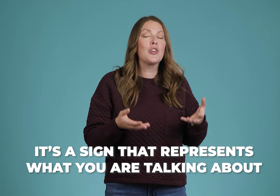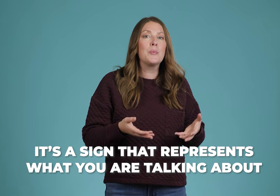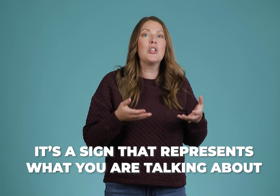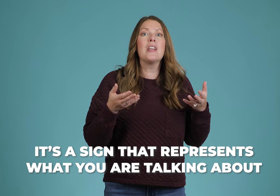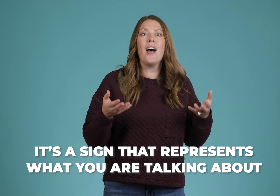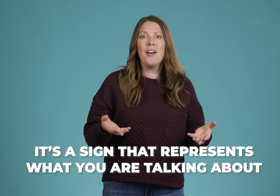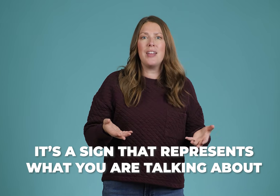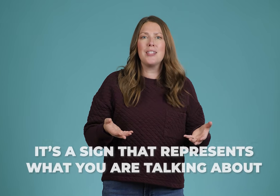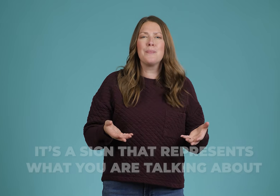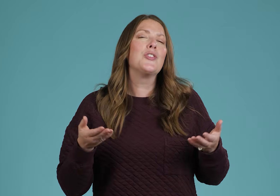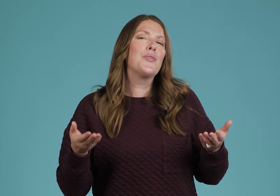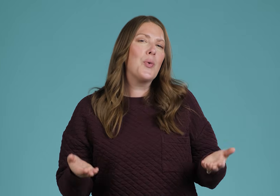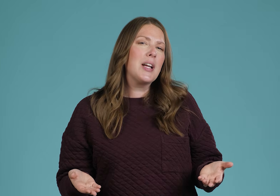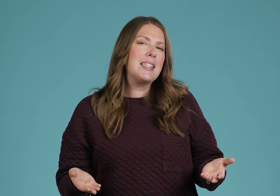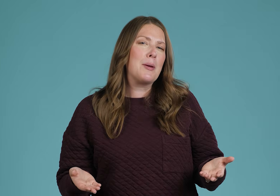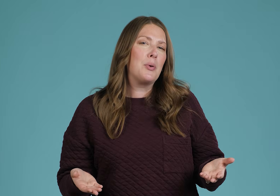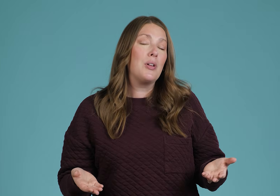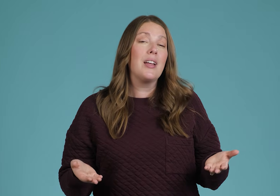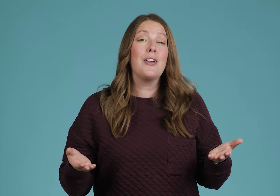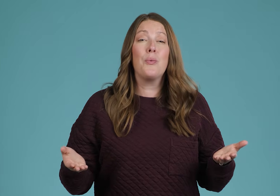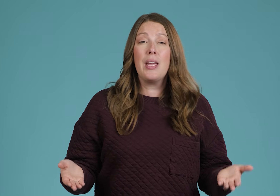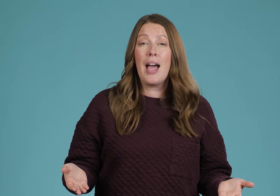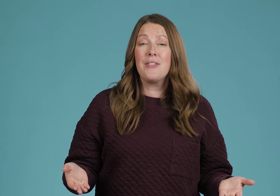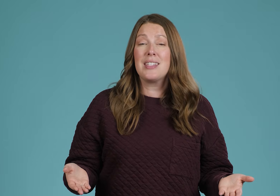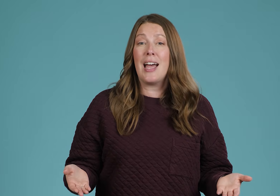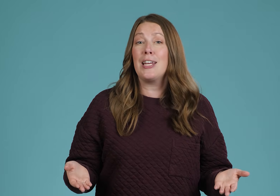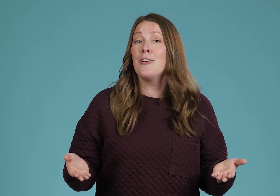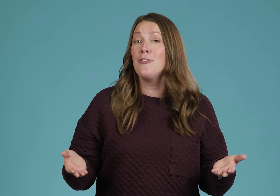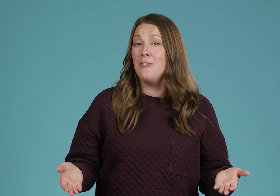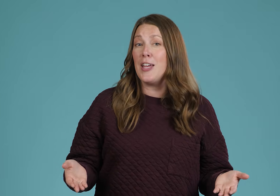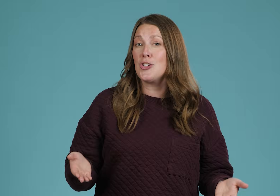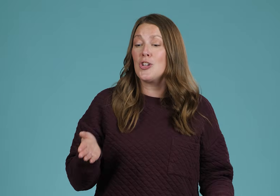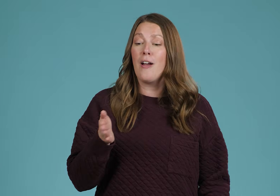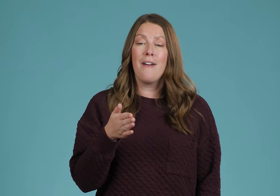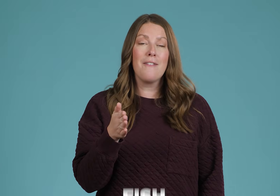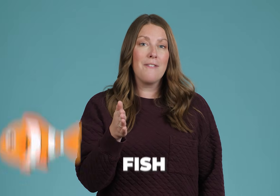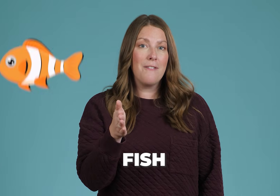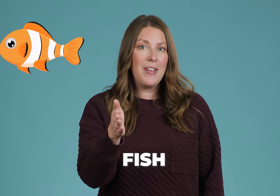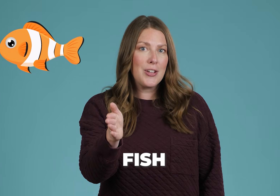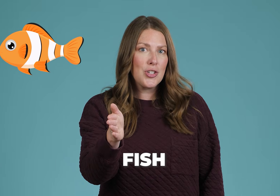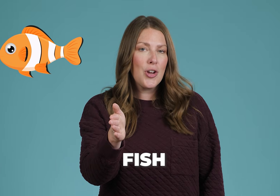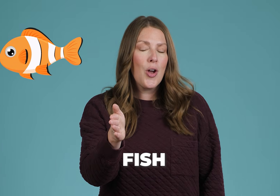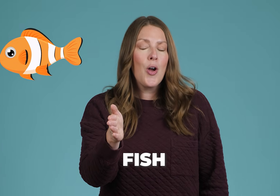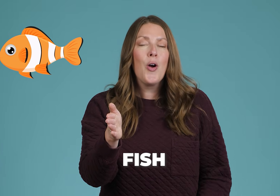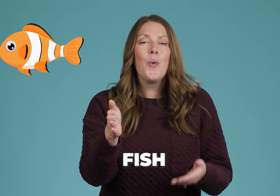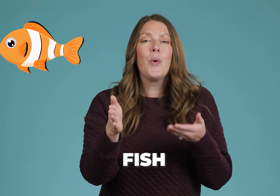description of it. So, for example, if